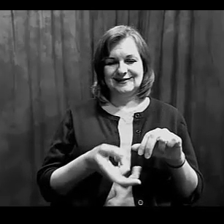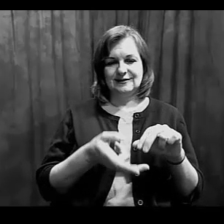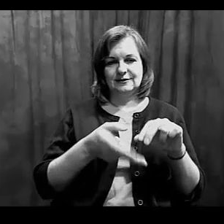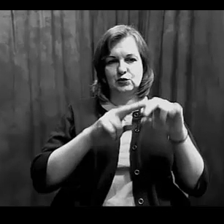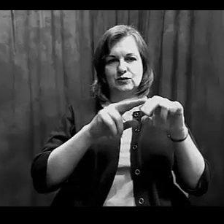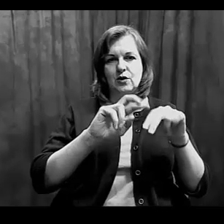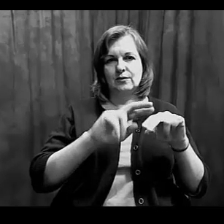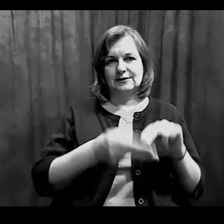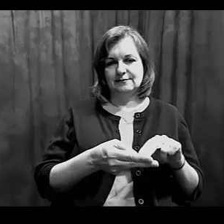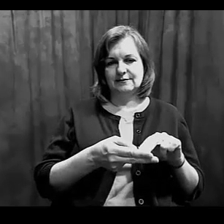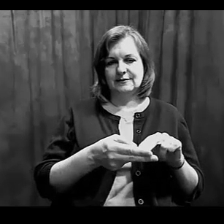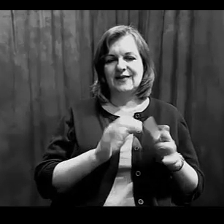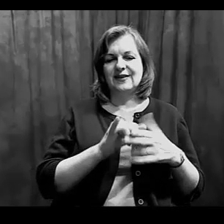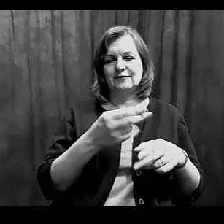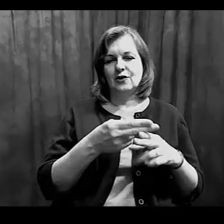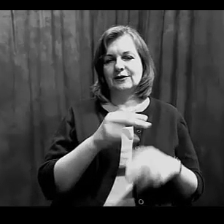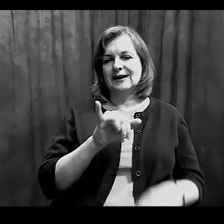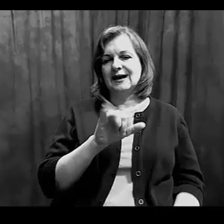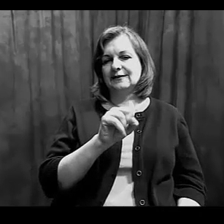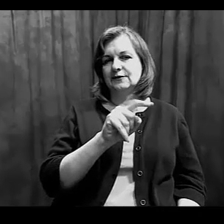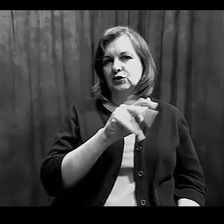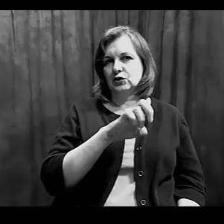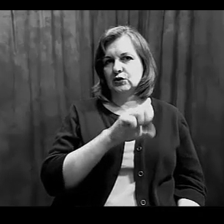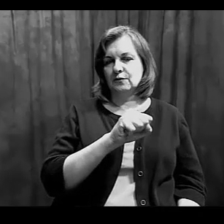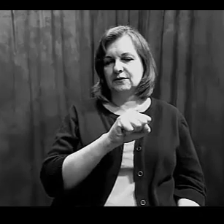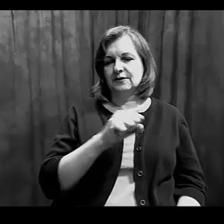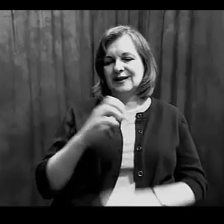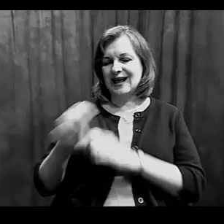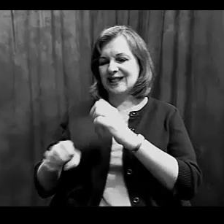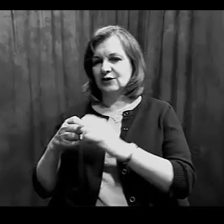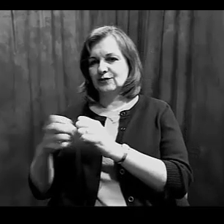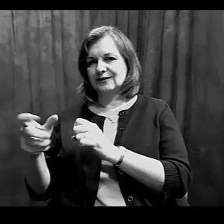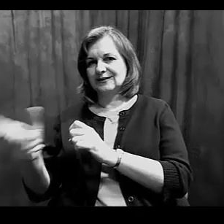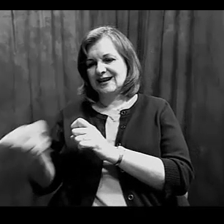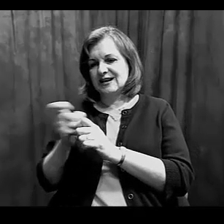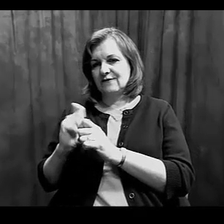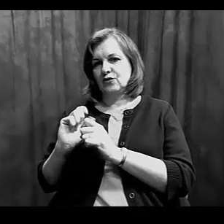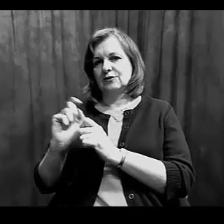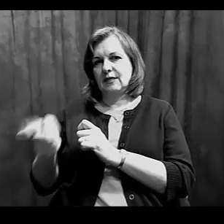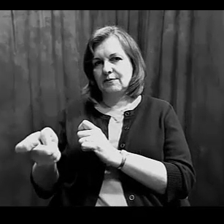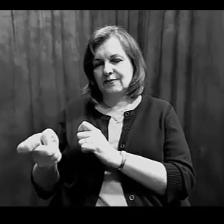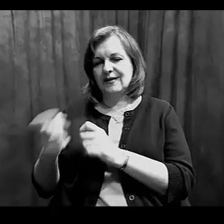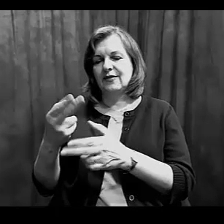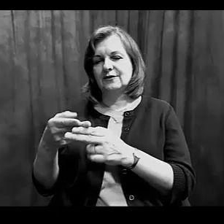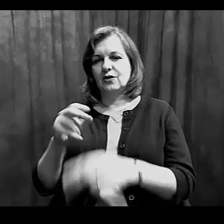isotopes we've taken and given electrons when we talked about ions -- now the other